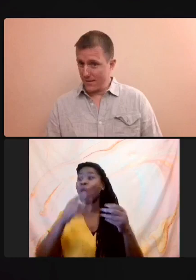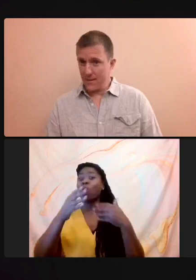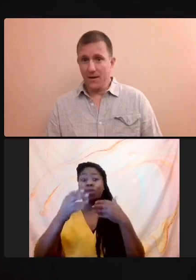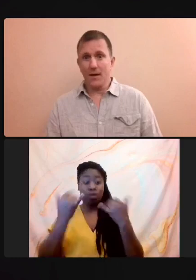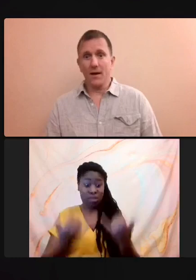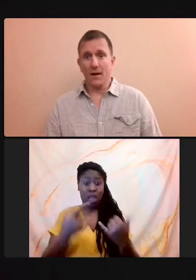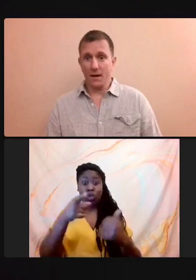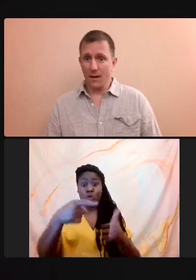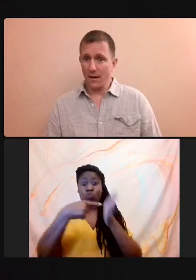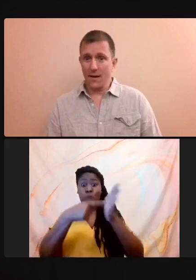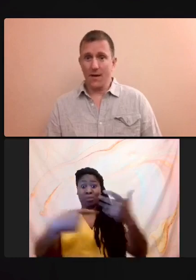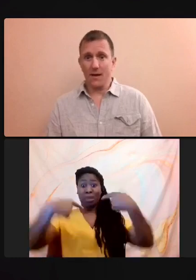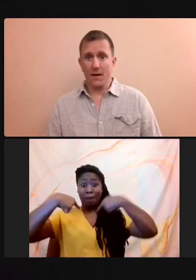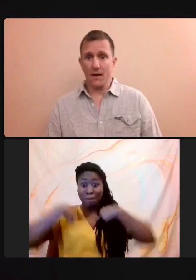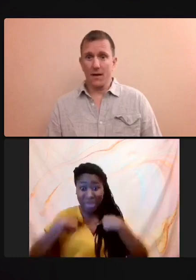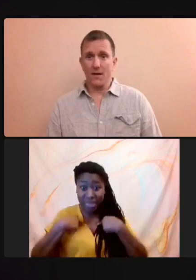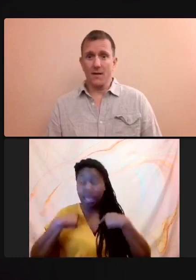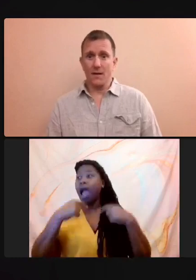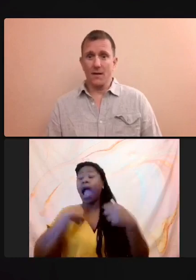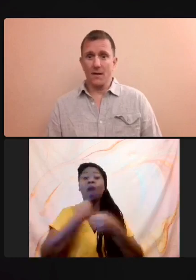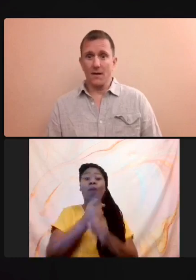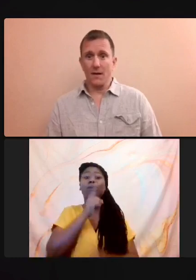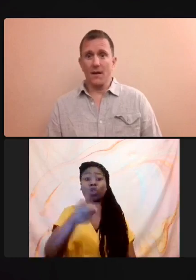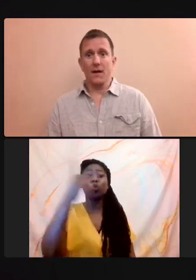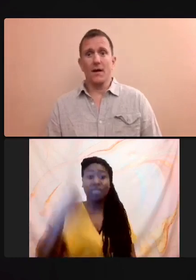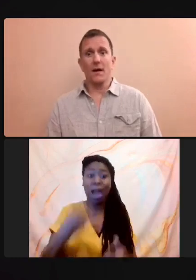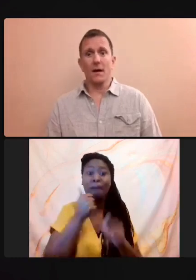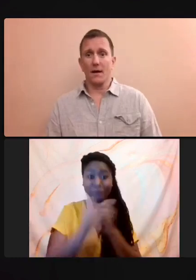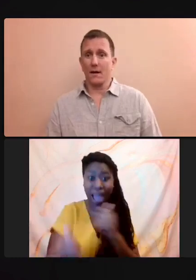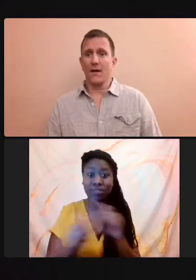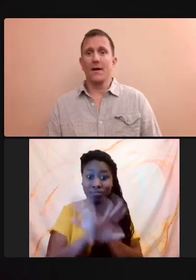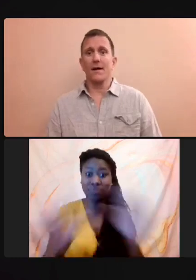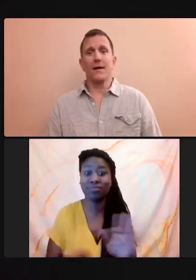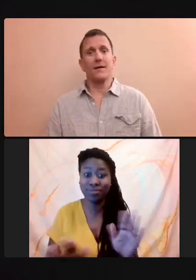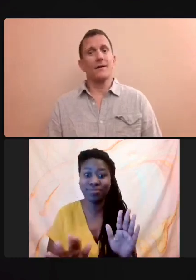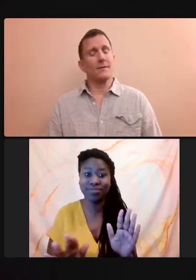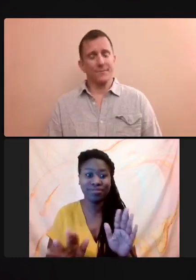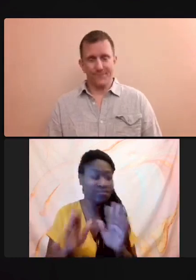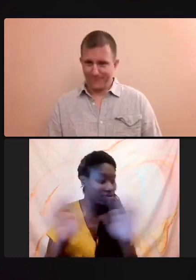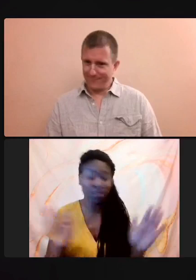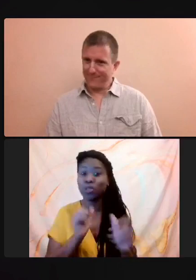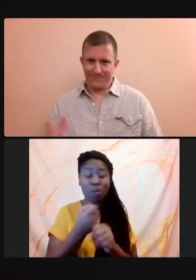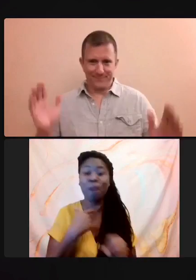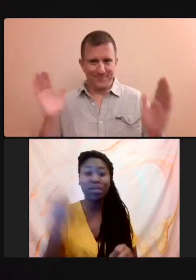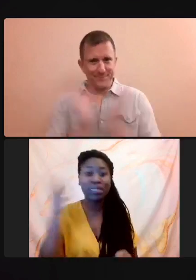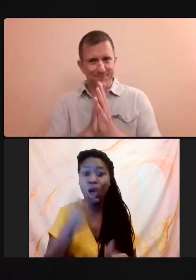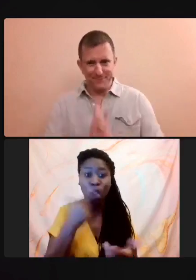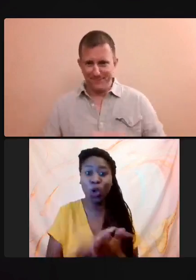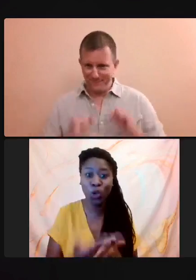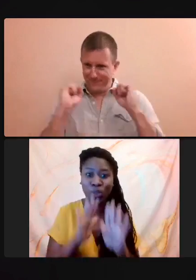And so I decided, like I said, when you work with me, you're going to pass, period. No ifs, ands or buts.